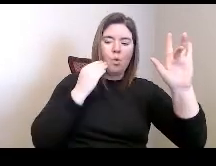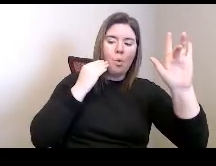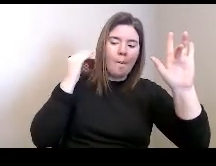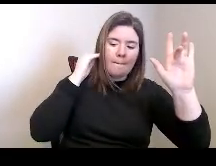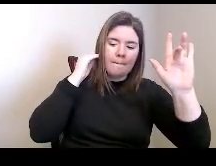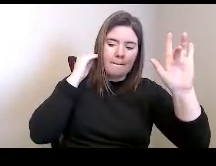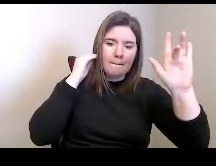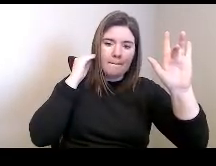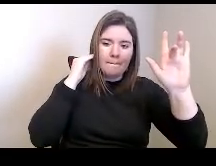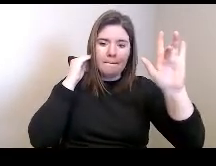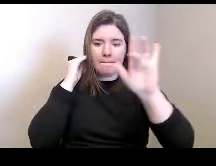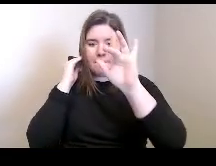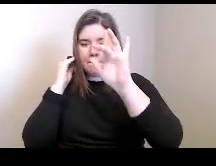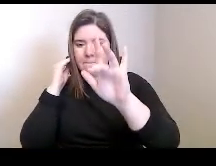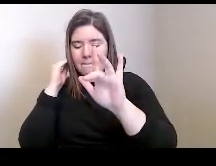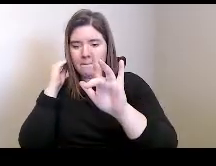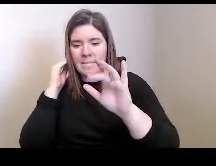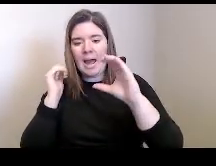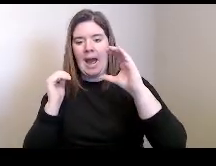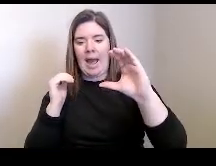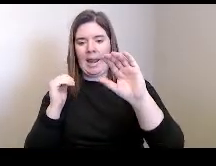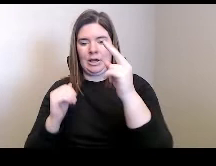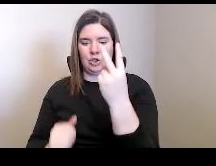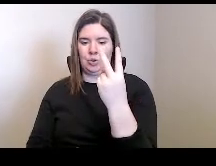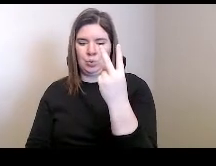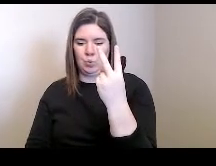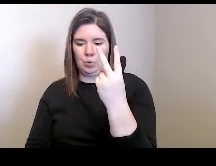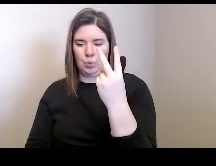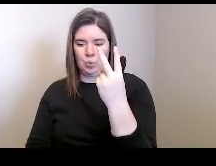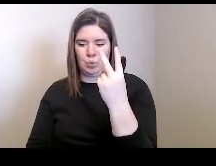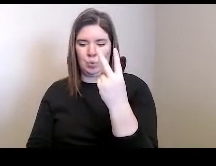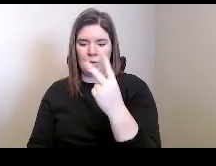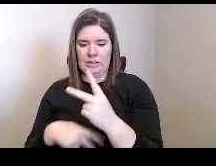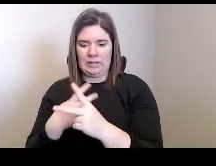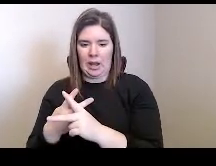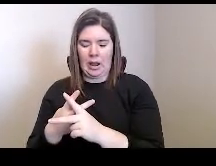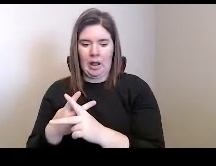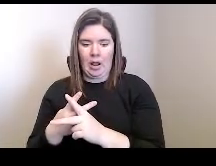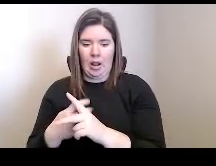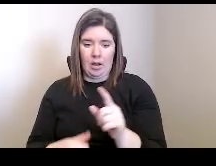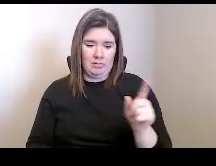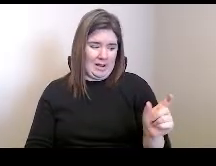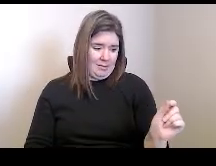a heading level 2 style, over in the navigation pane, it's made a